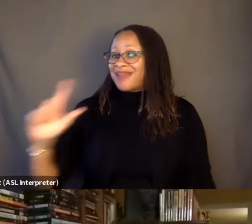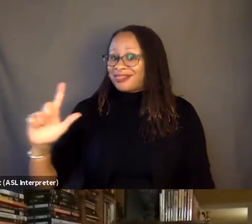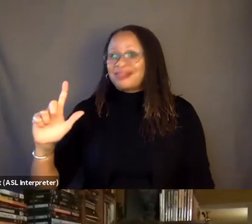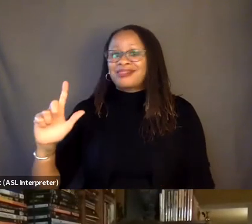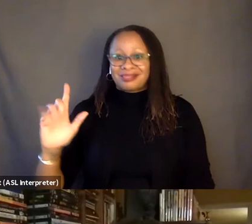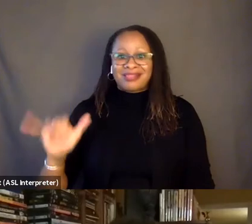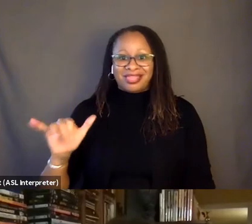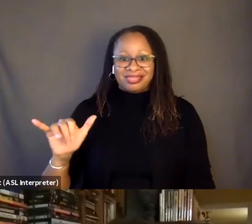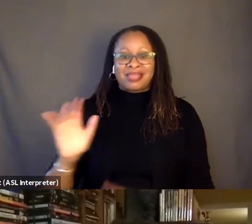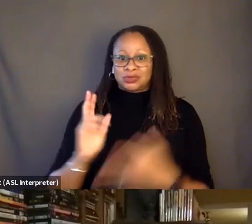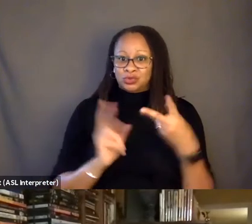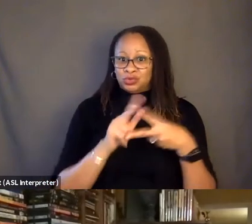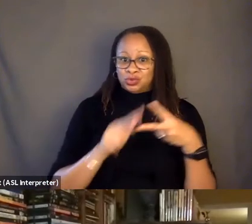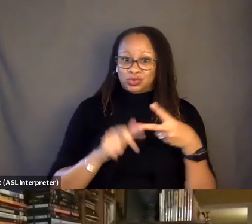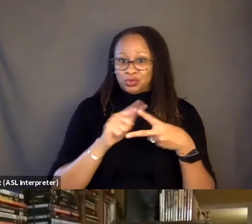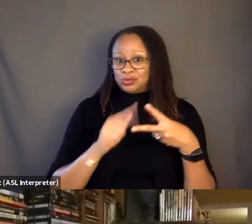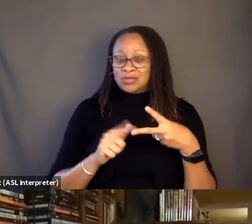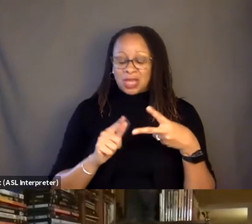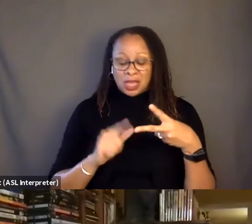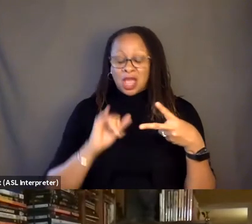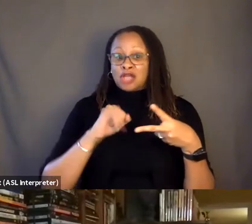So the Journey one was sold to Warner Brothers